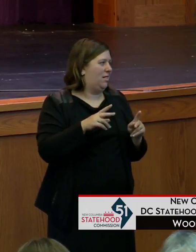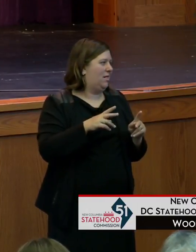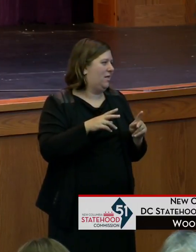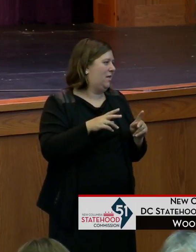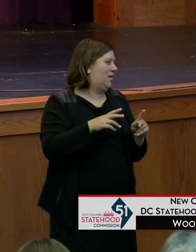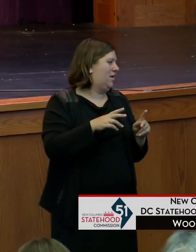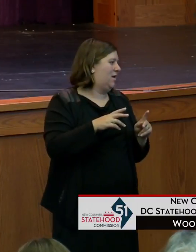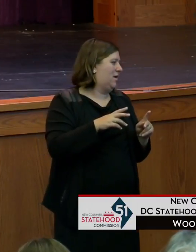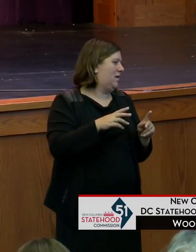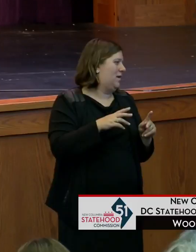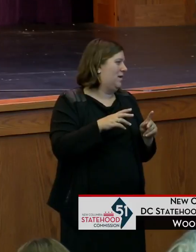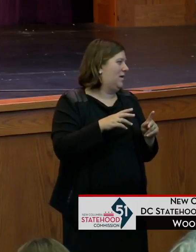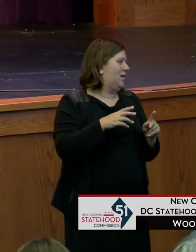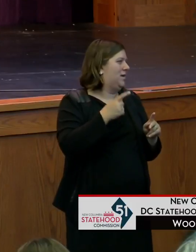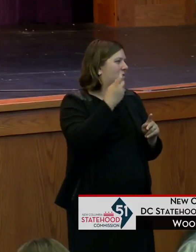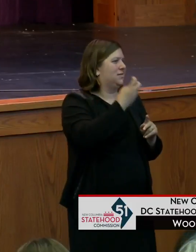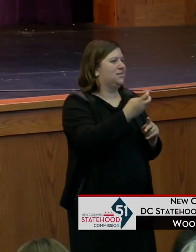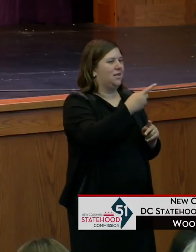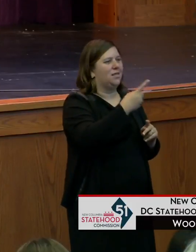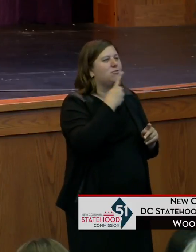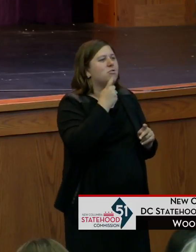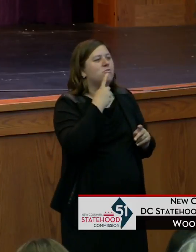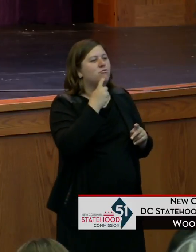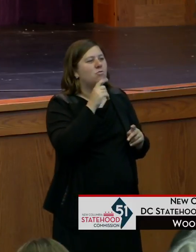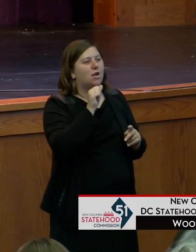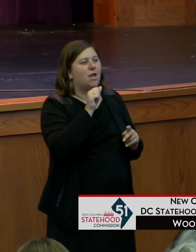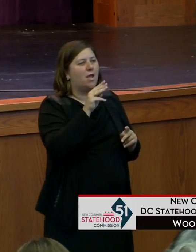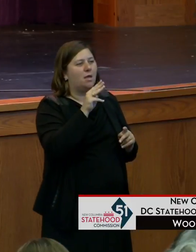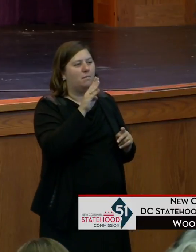THERE IN THAT RED AMBASSADOR SHIRT THESE ARE ALL PEOPLE WHO